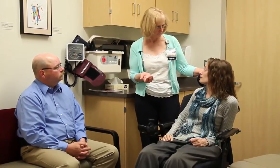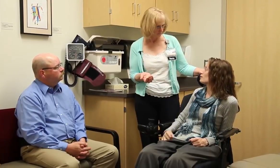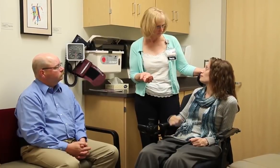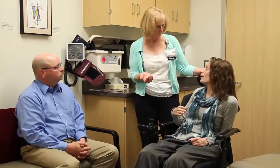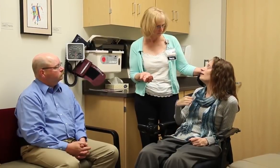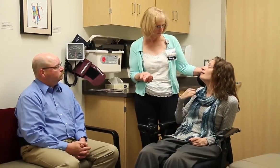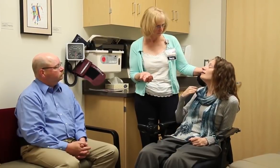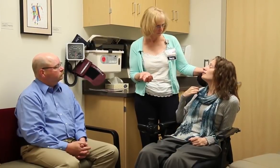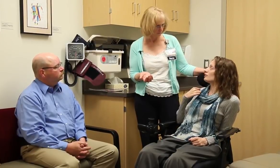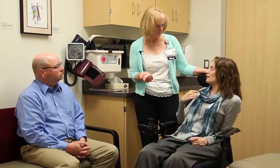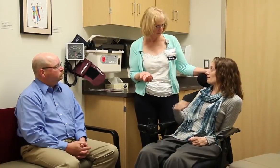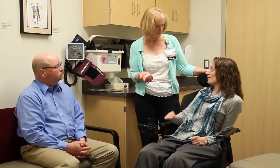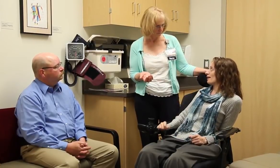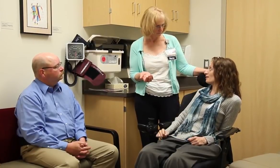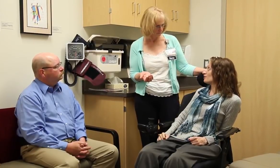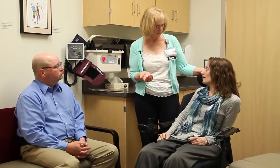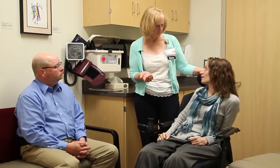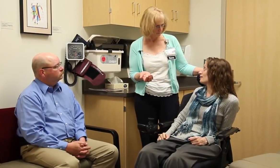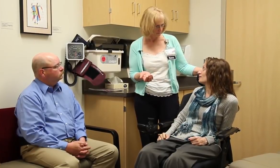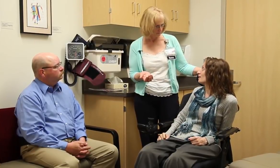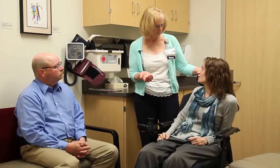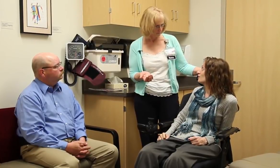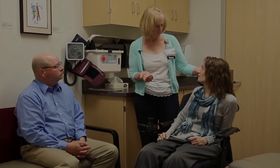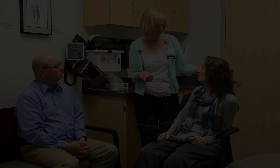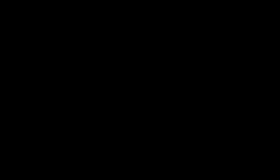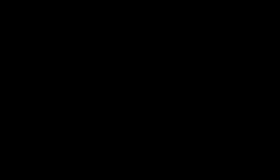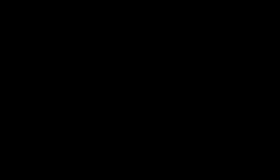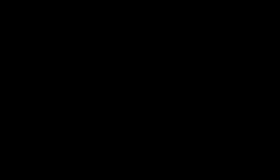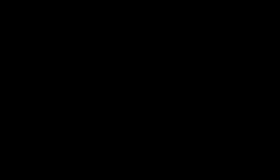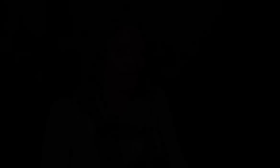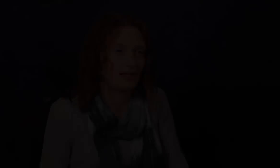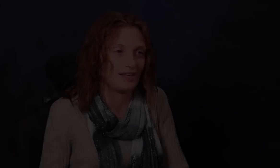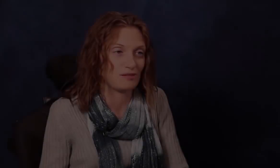me so I'm not straining my neck to try to talk to you?